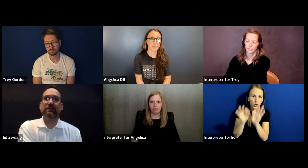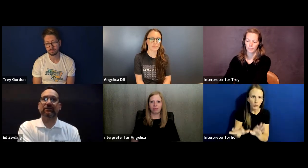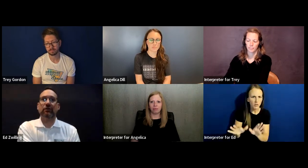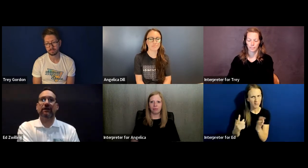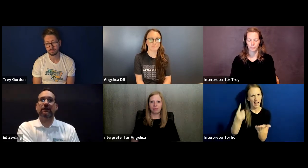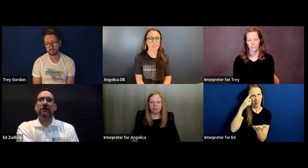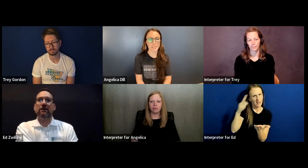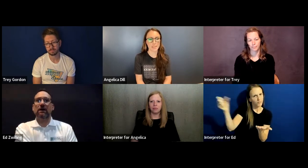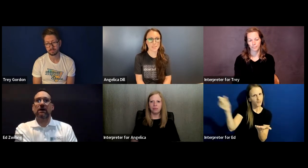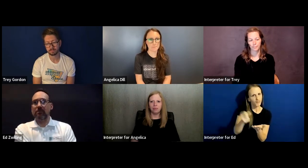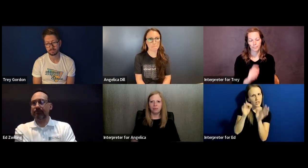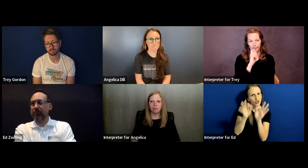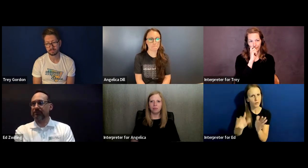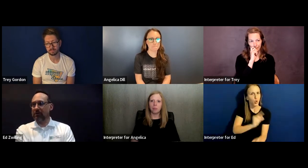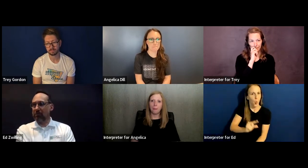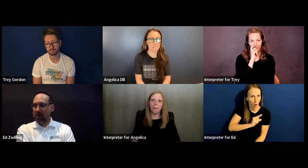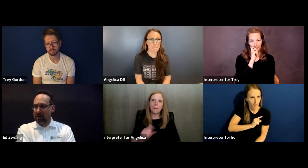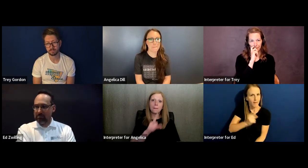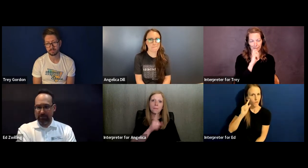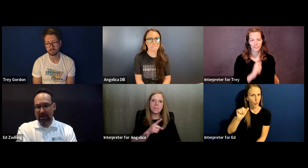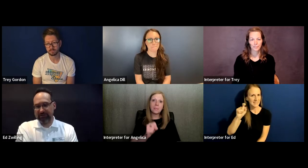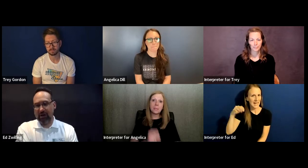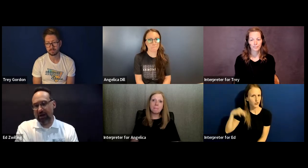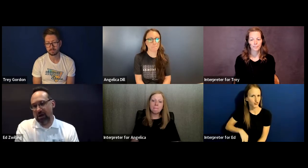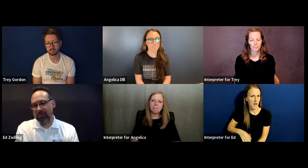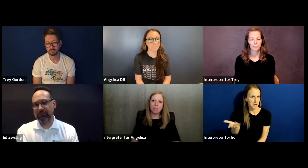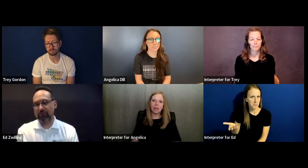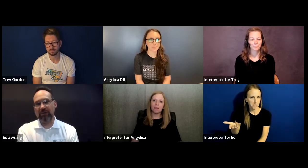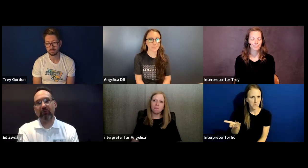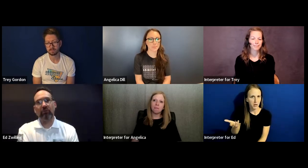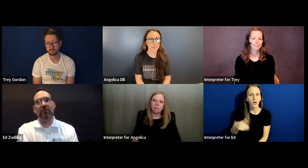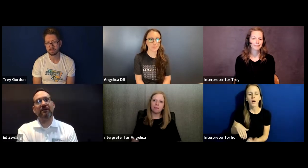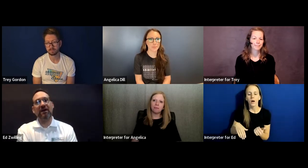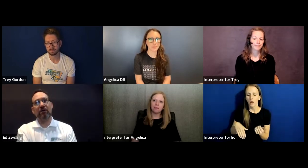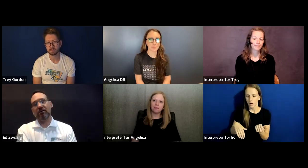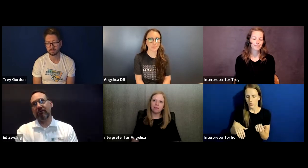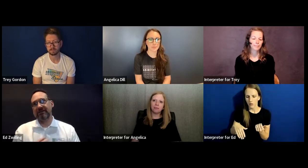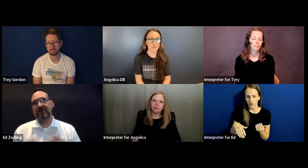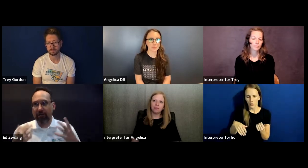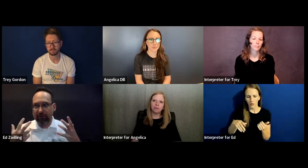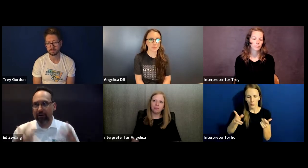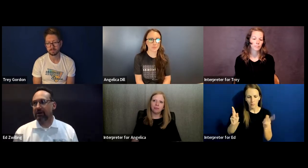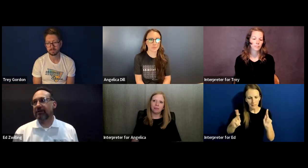tax credit it does so um yeah so i mean so when people make that argument that's another that's